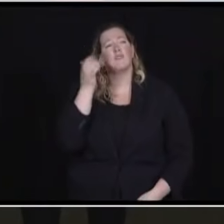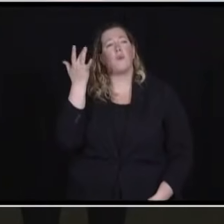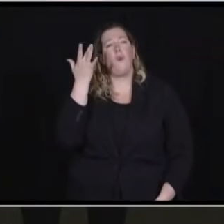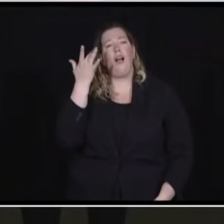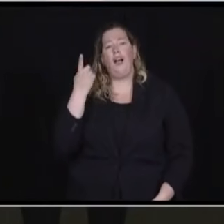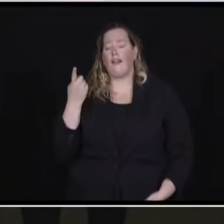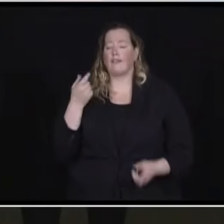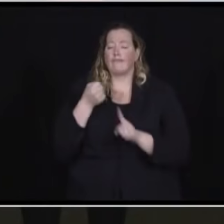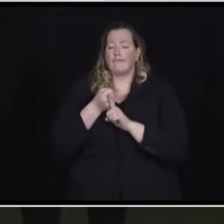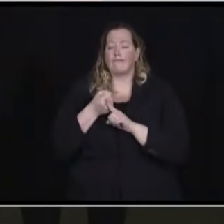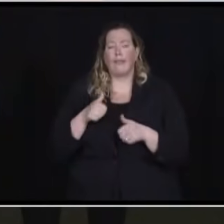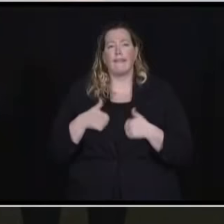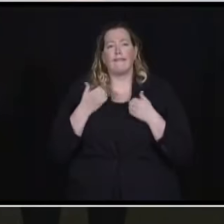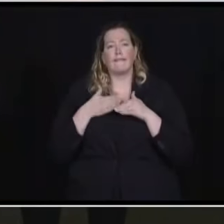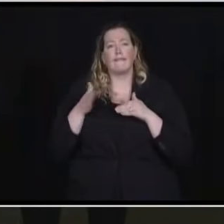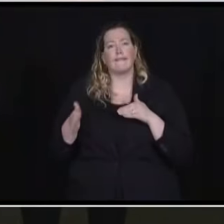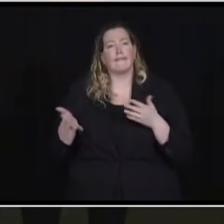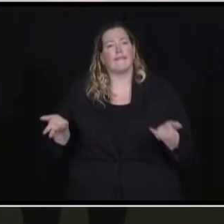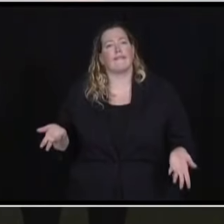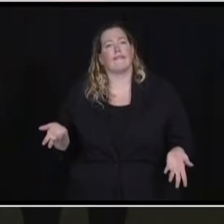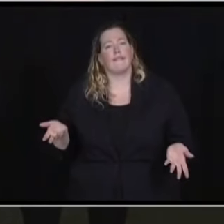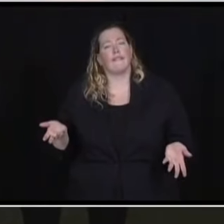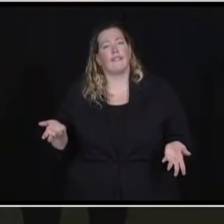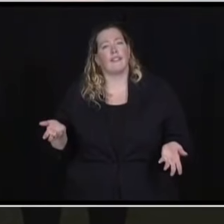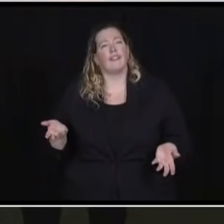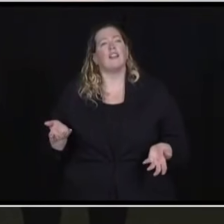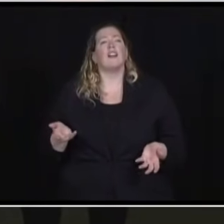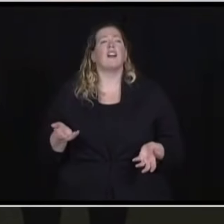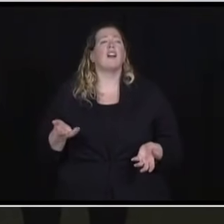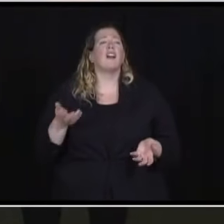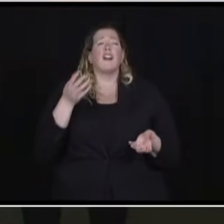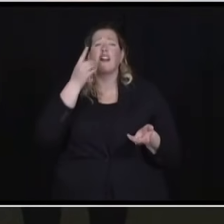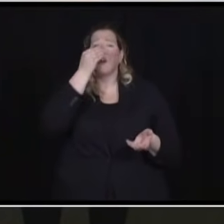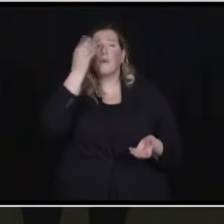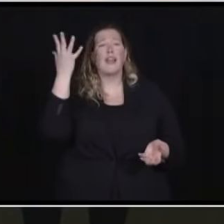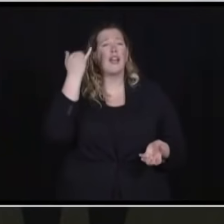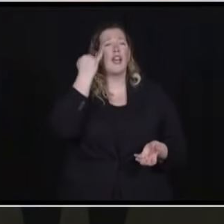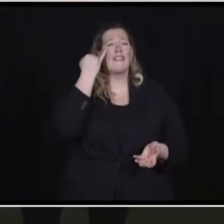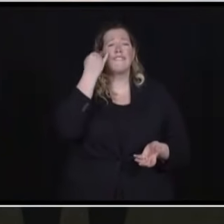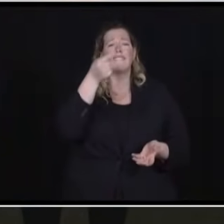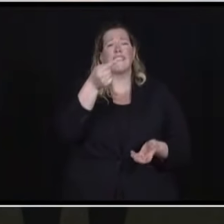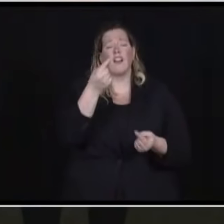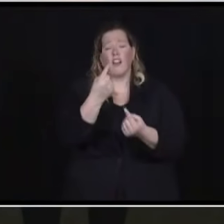they have to put up with this because they are living beside the premier.